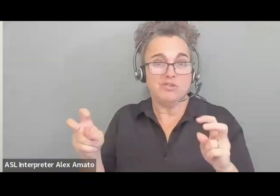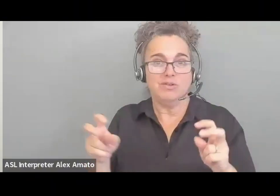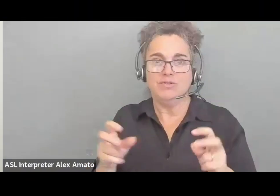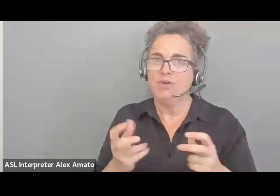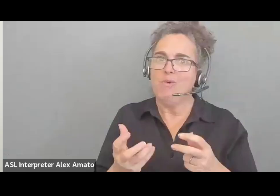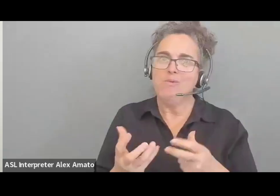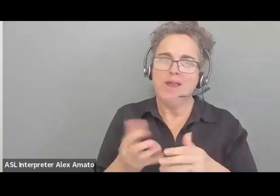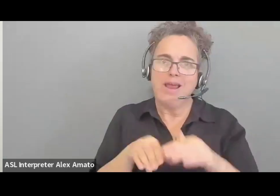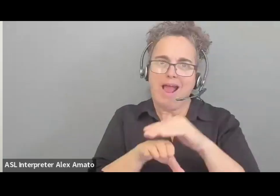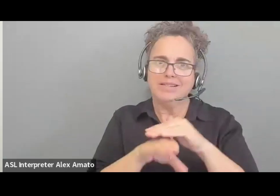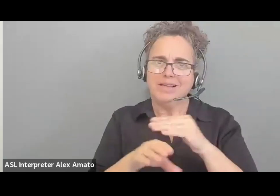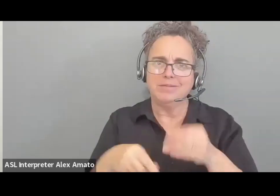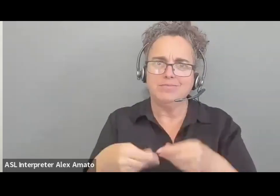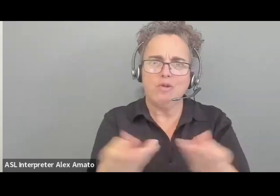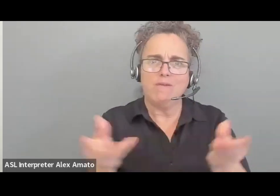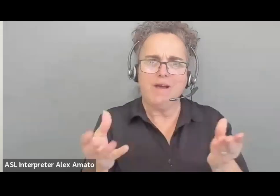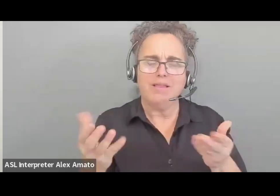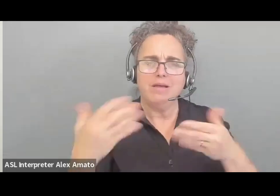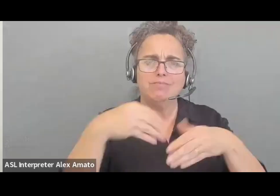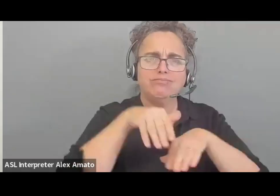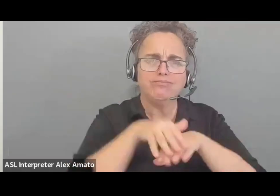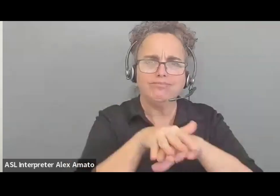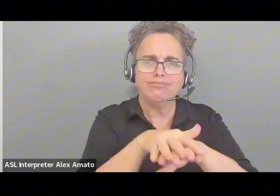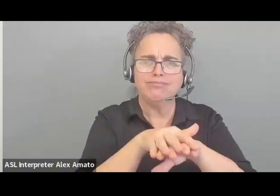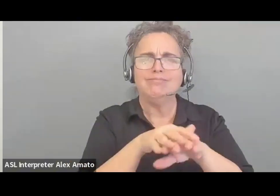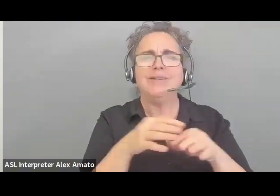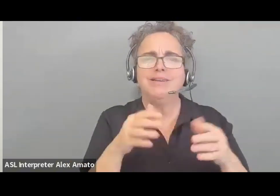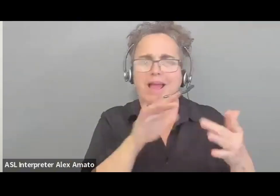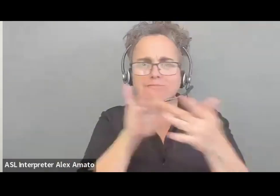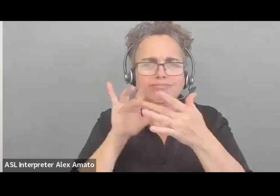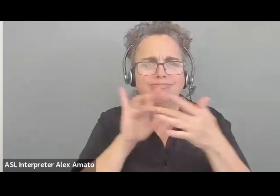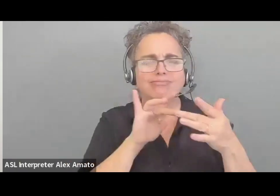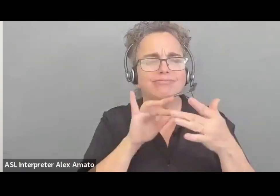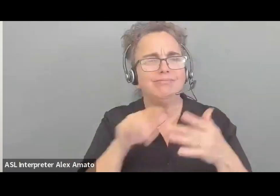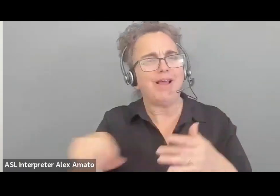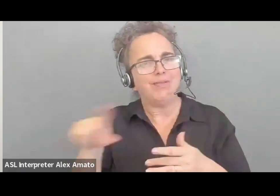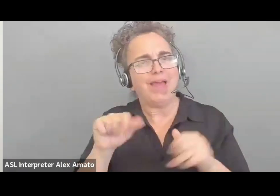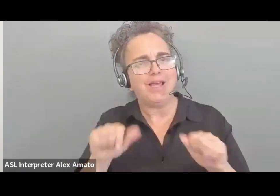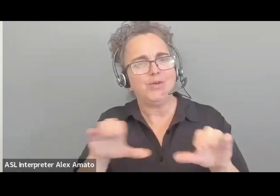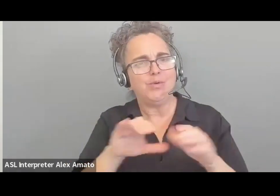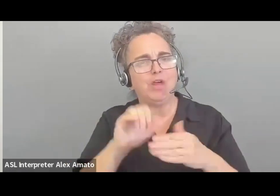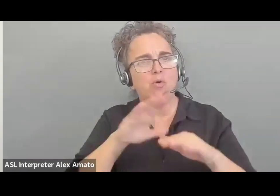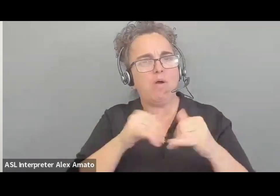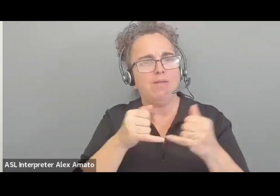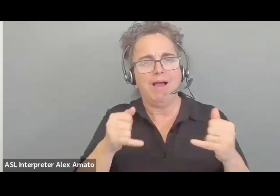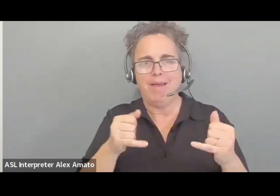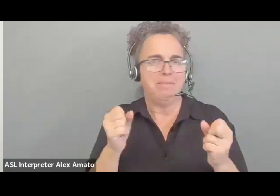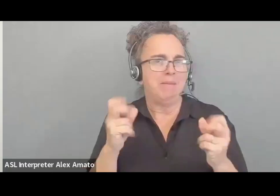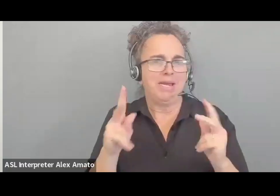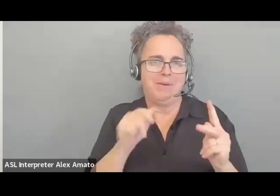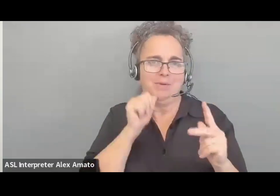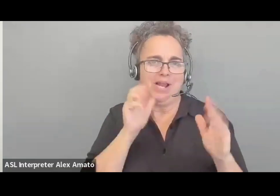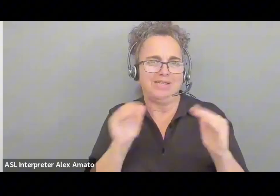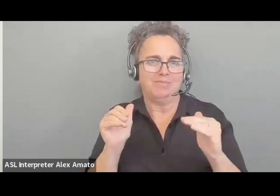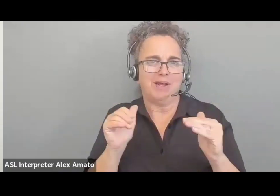of a community, to do that online and in a way that a lot of people wouldn't expect. So the, The Remarkable Life of Ibelin, it's a -